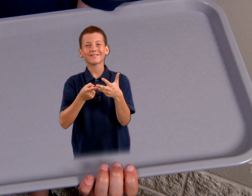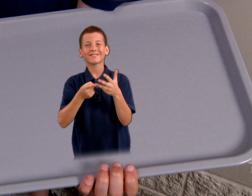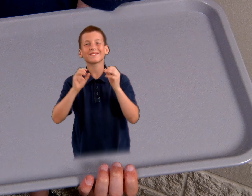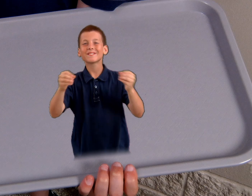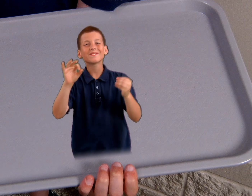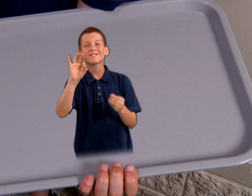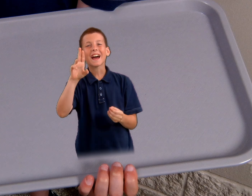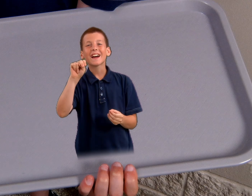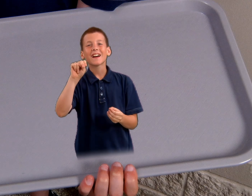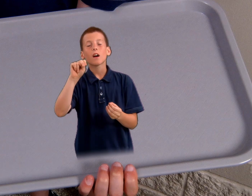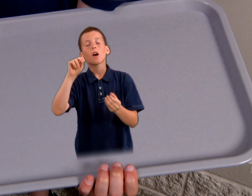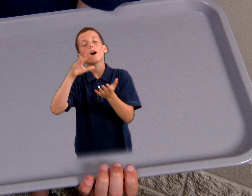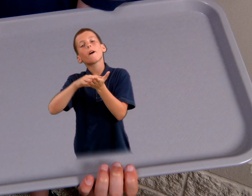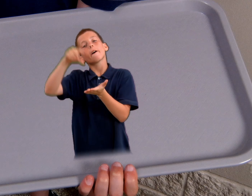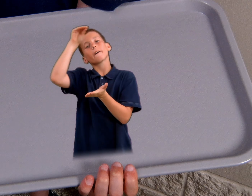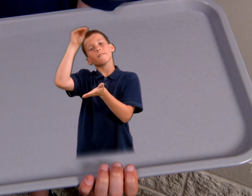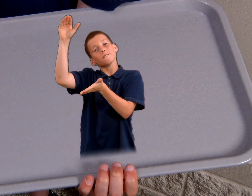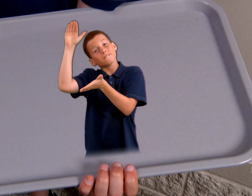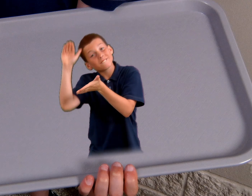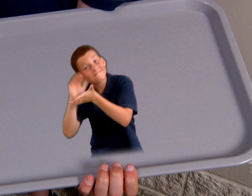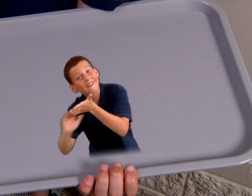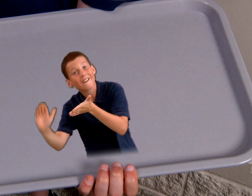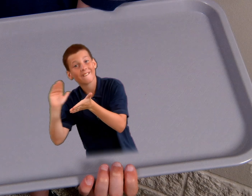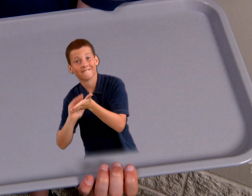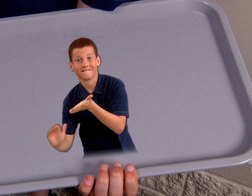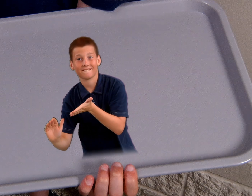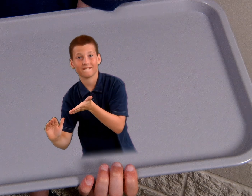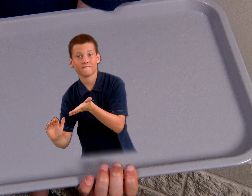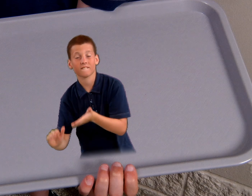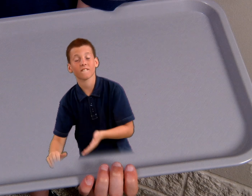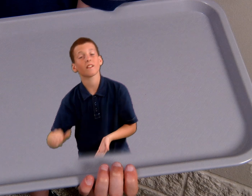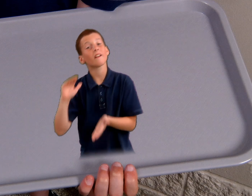WHY MAKE A LIST OF WHAT SHOULD HAVE BEEN?